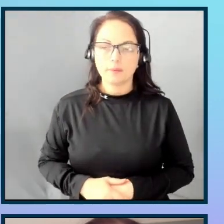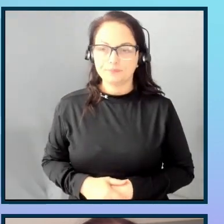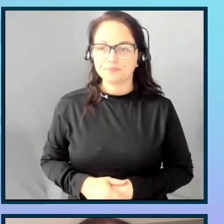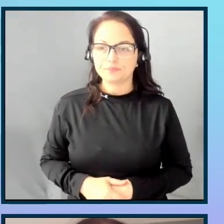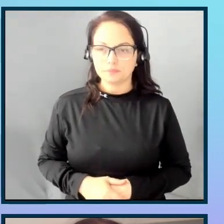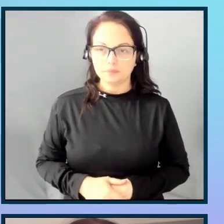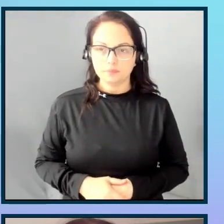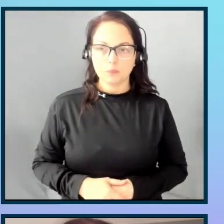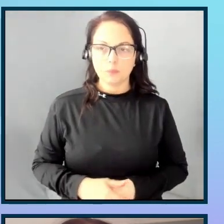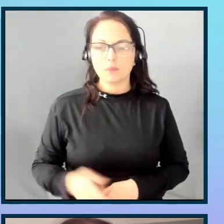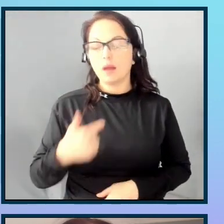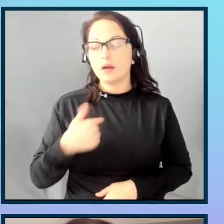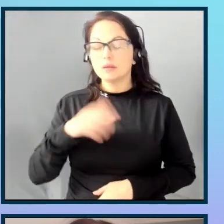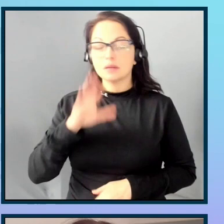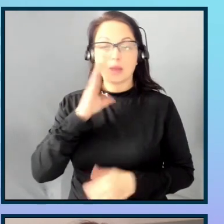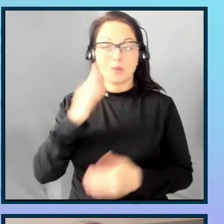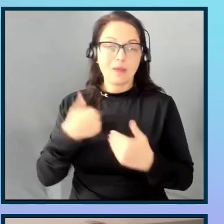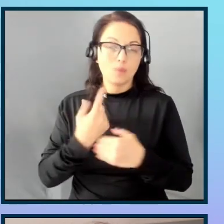And I'll have one example of that in a minute.